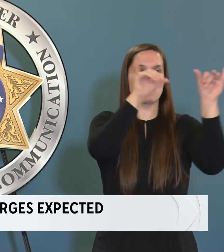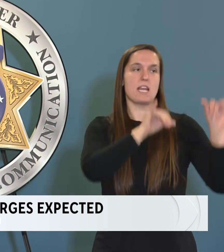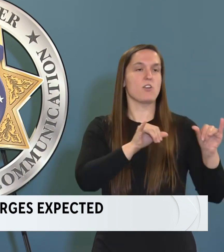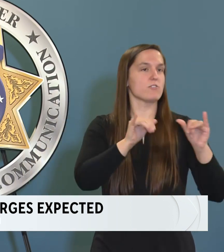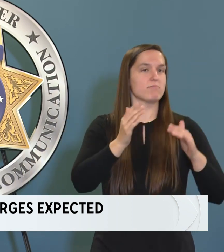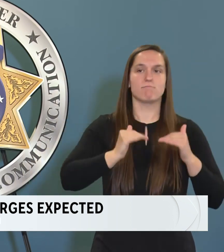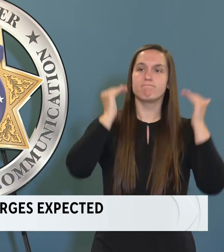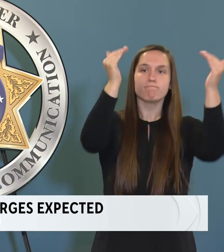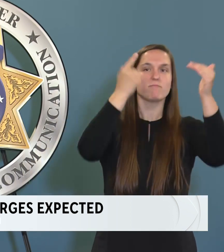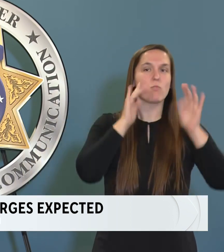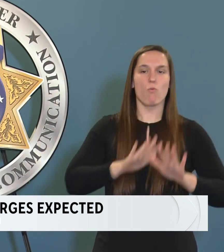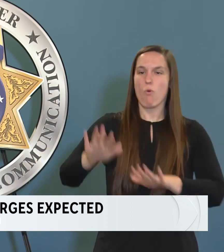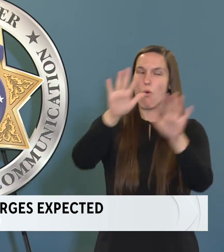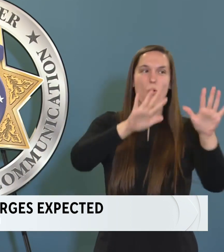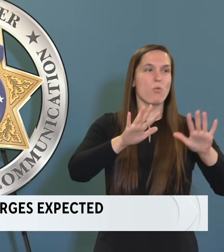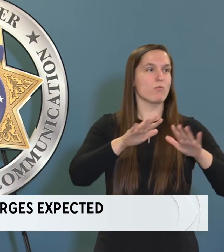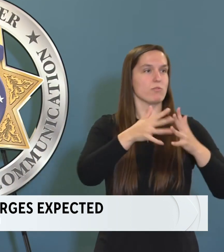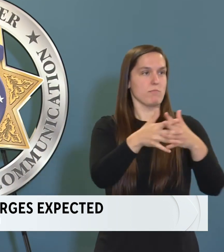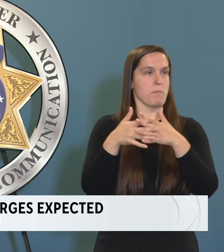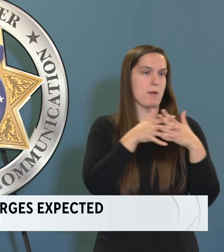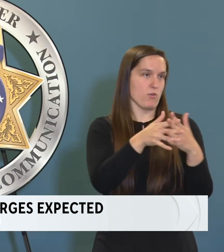HIGHER THAN WHAT IS REQUIRED IN